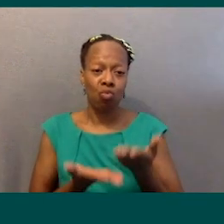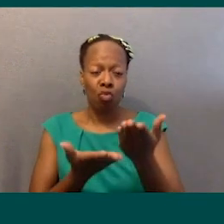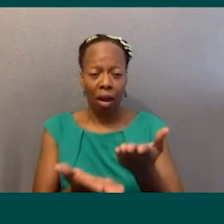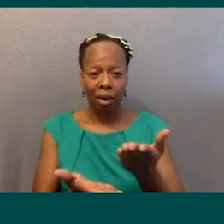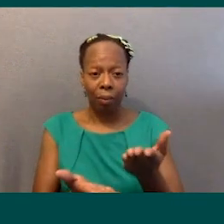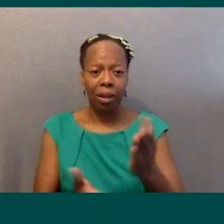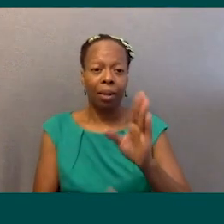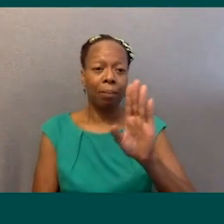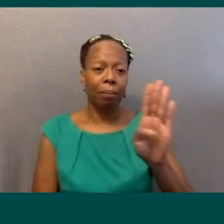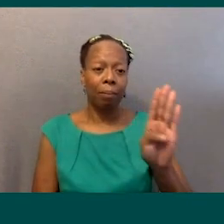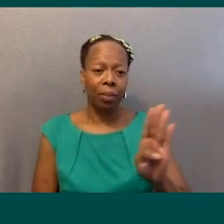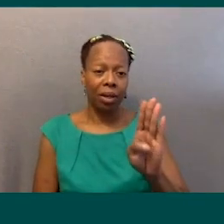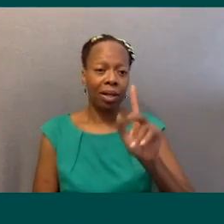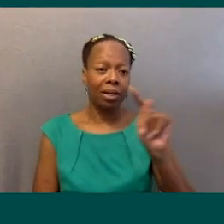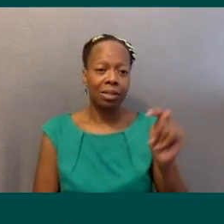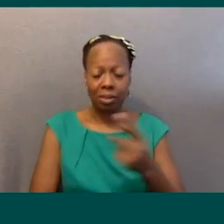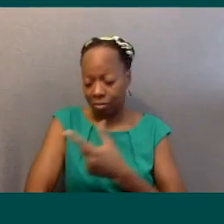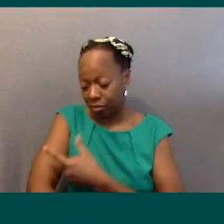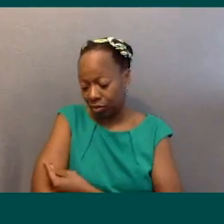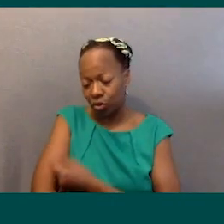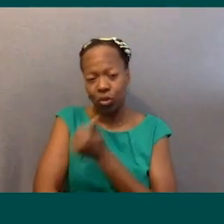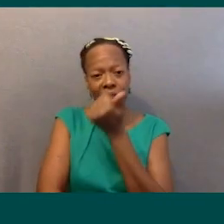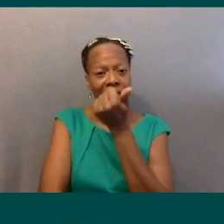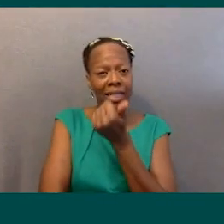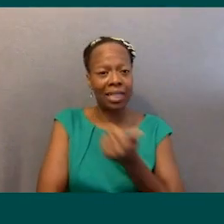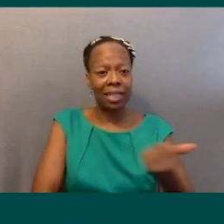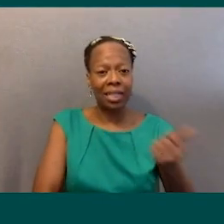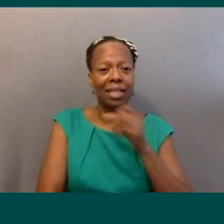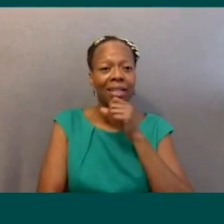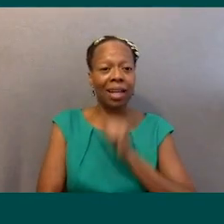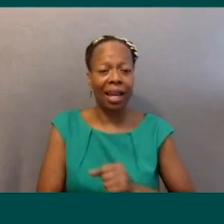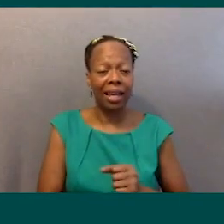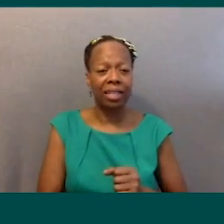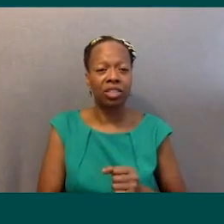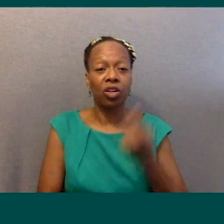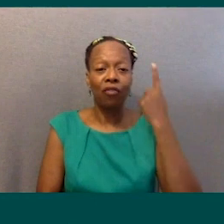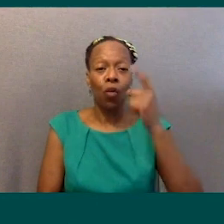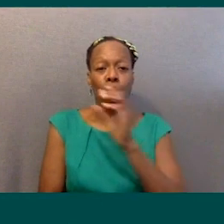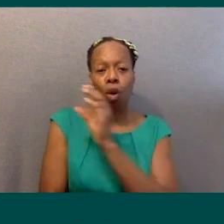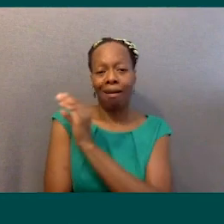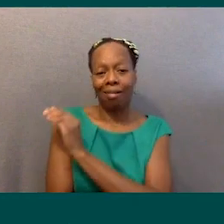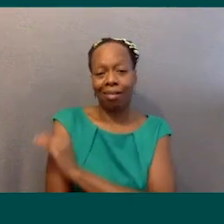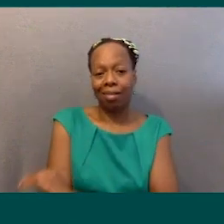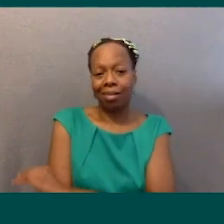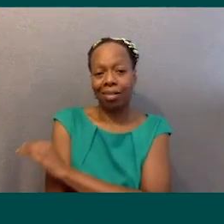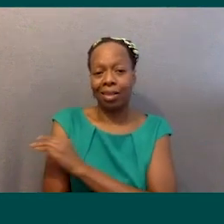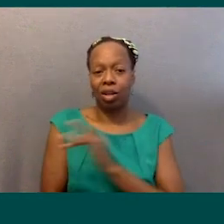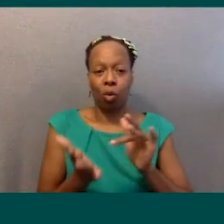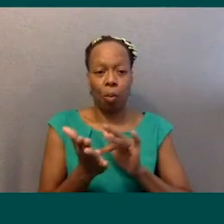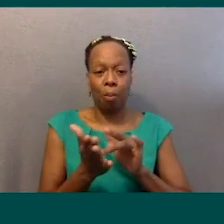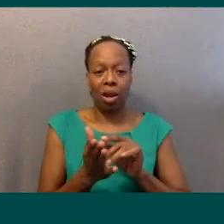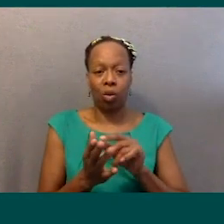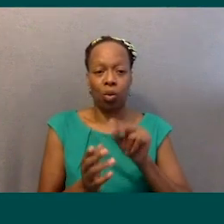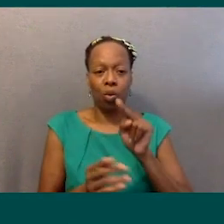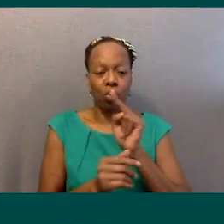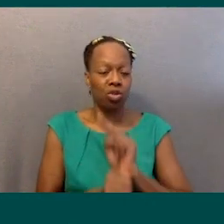to younger, any ages, actually in clinician wise, not research and then there's not much side effect